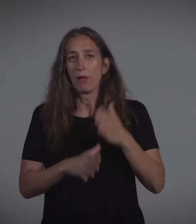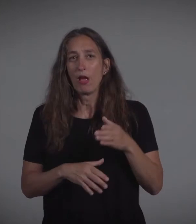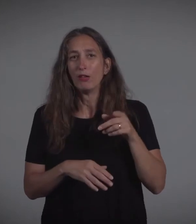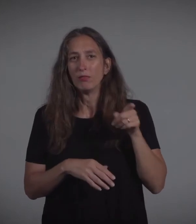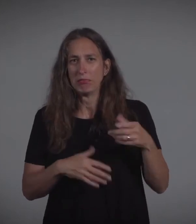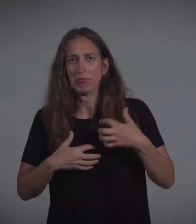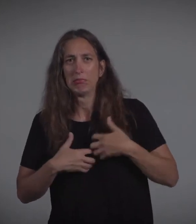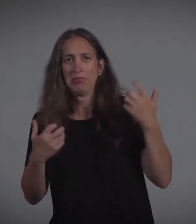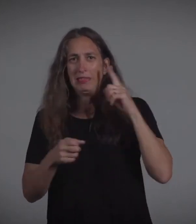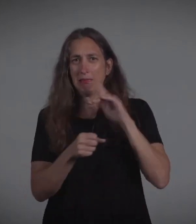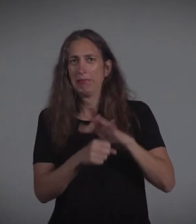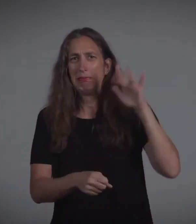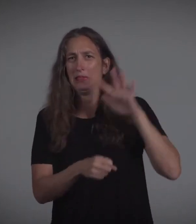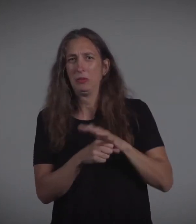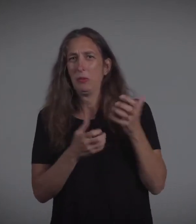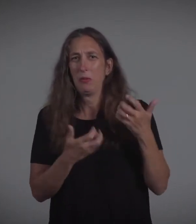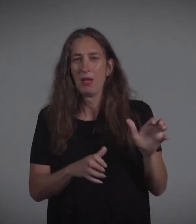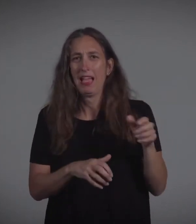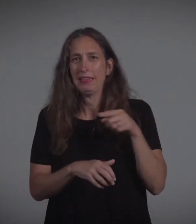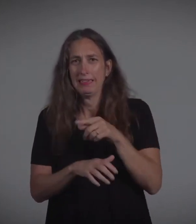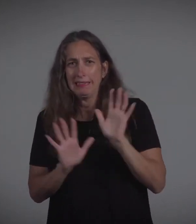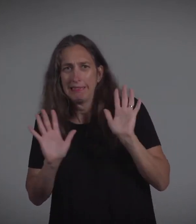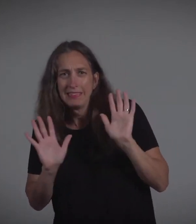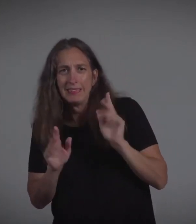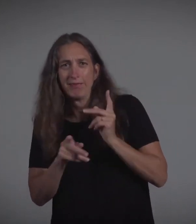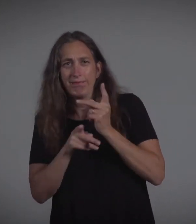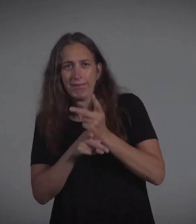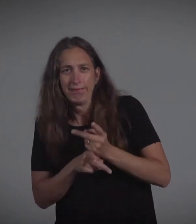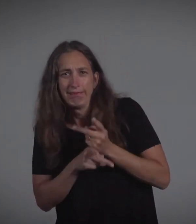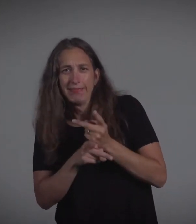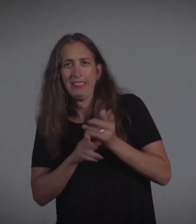They work hard to make sure the abuser doesn't become angry and lose their temper.